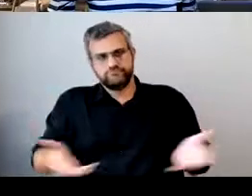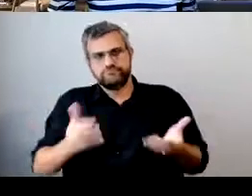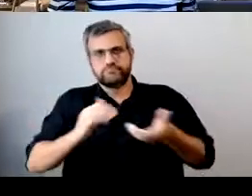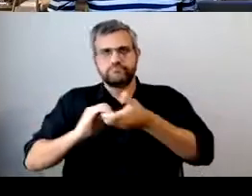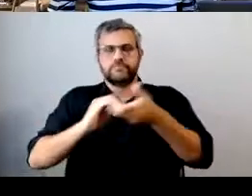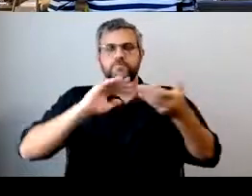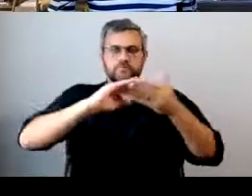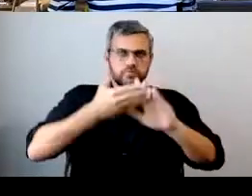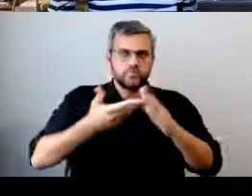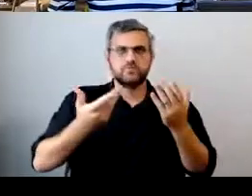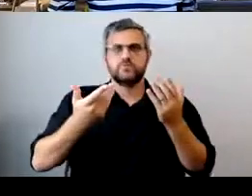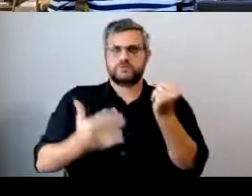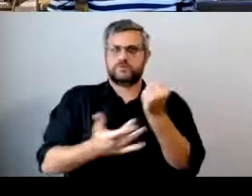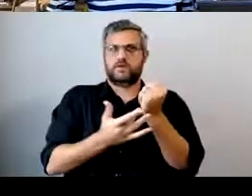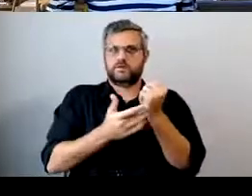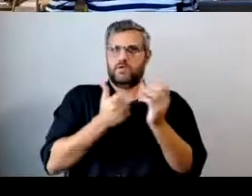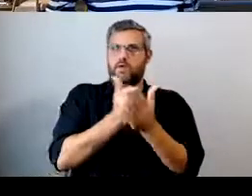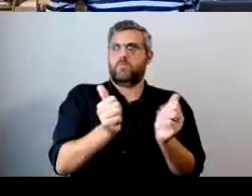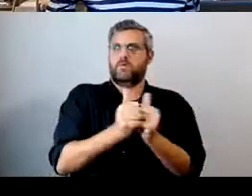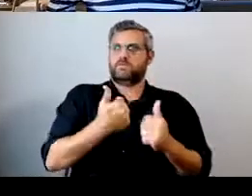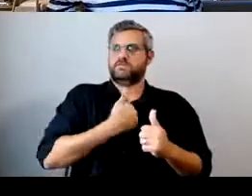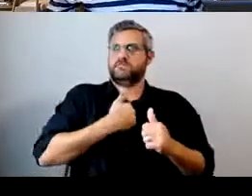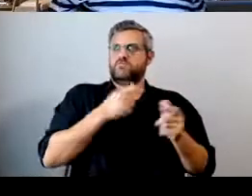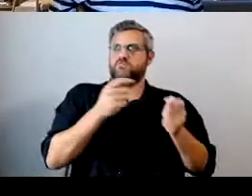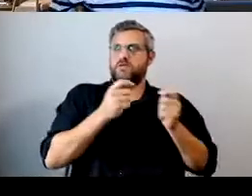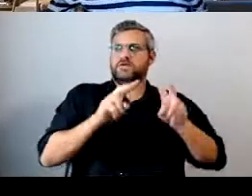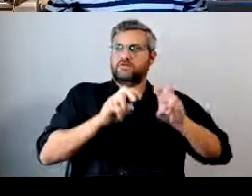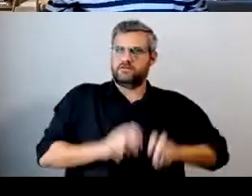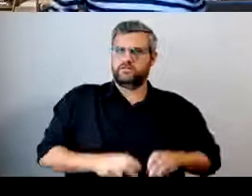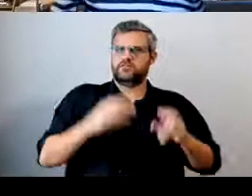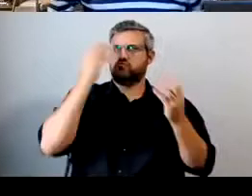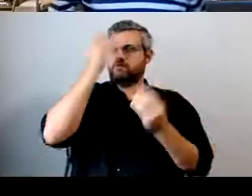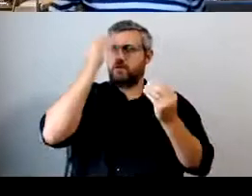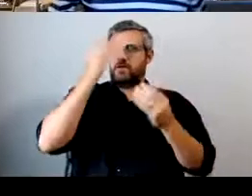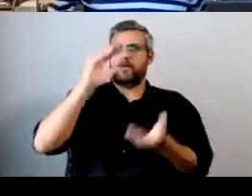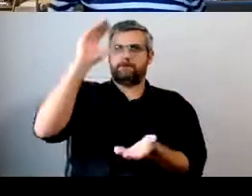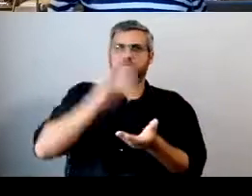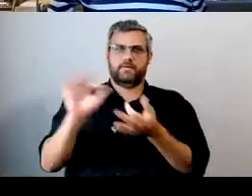techniques to assist with self assessment or reflection and minimizing distractions.